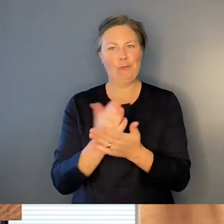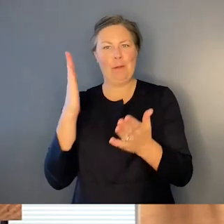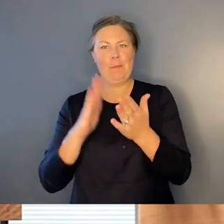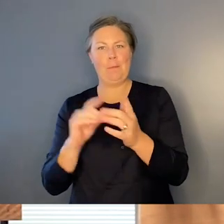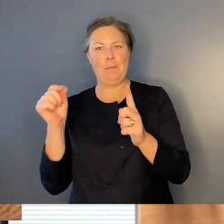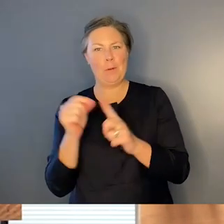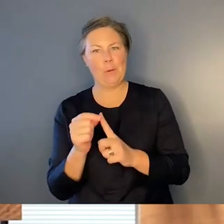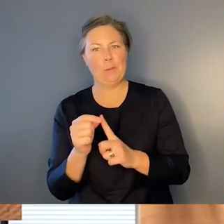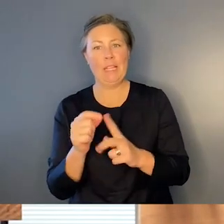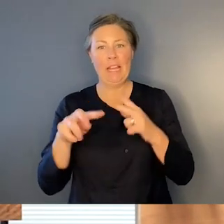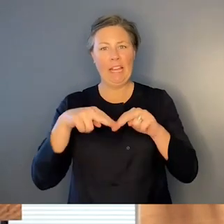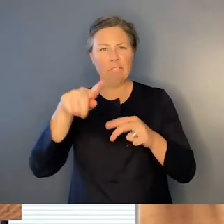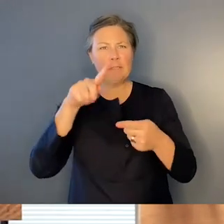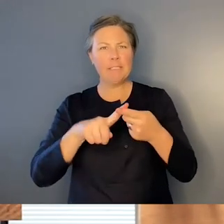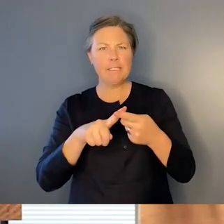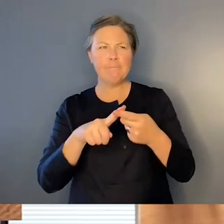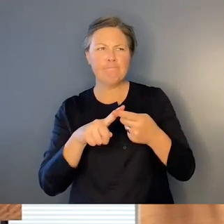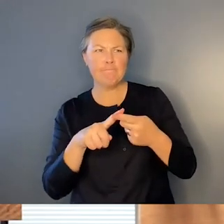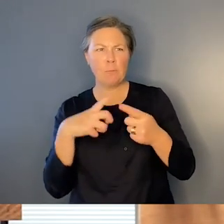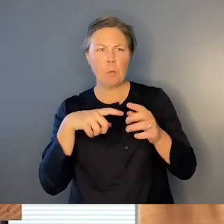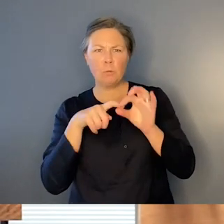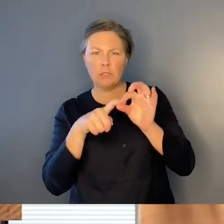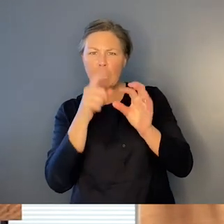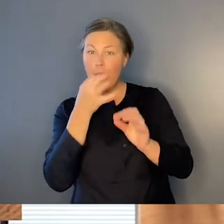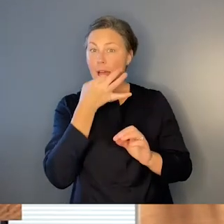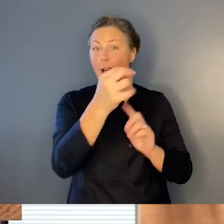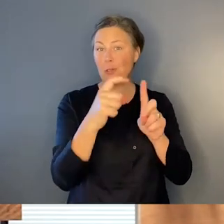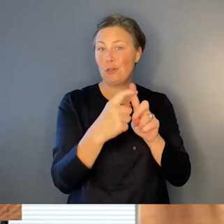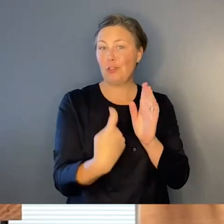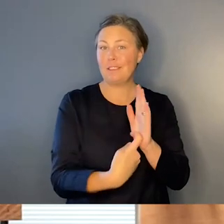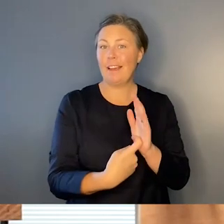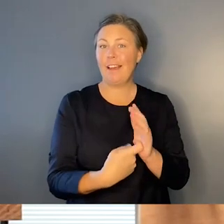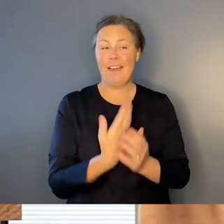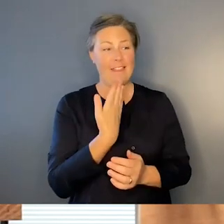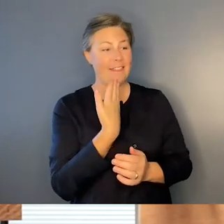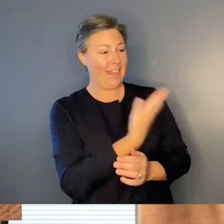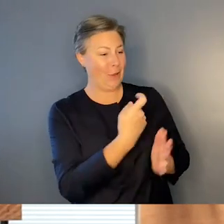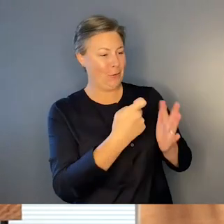a health care professional if you have any concerns at all. So, thank you Karen.